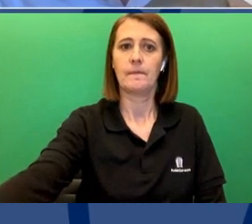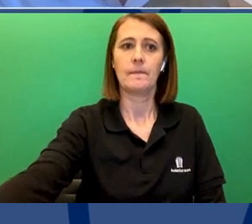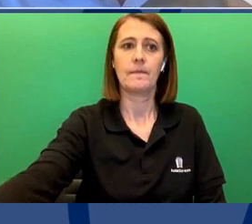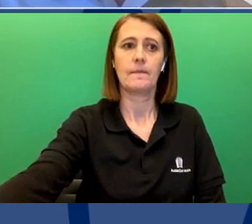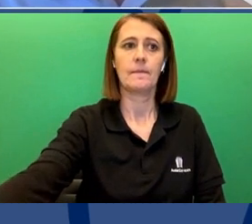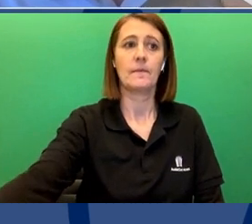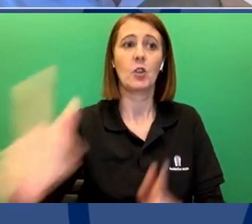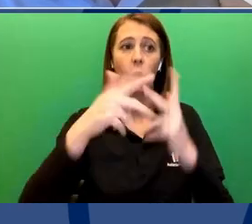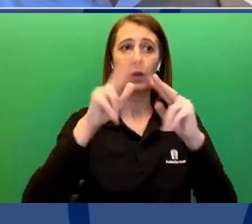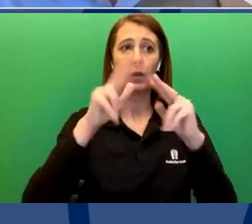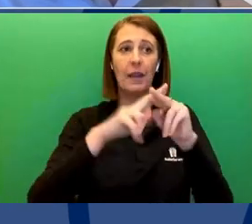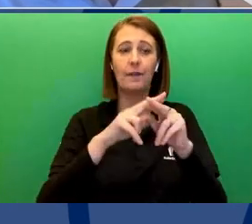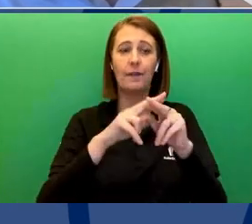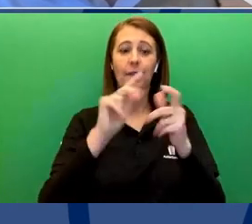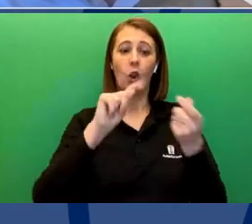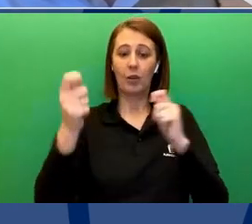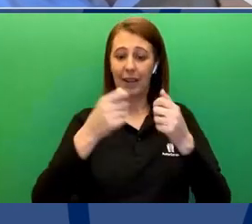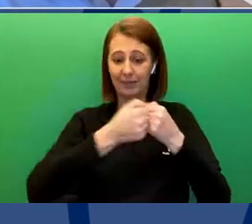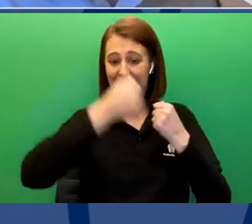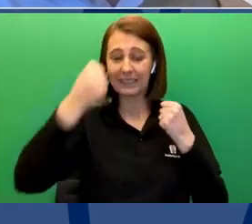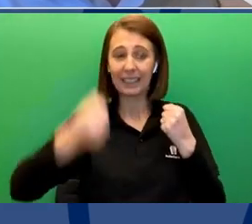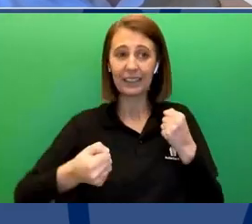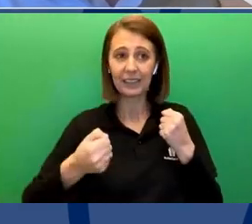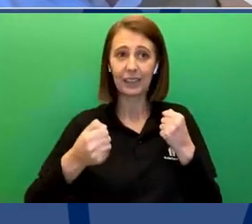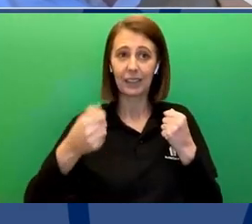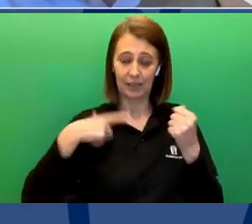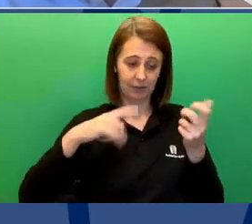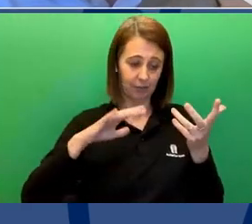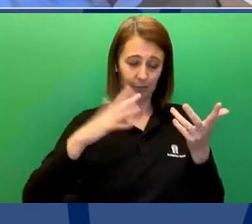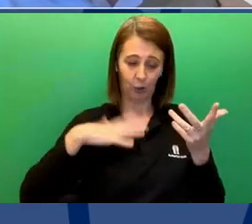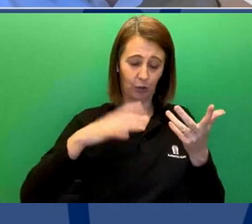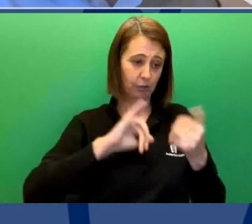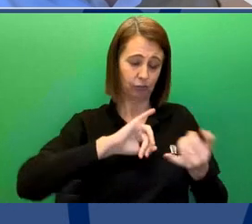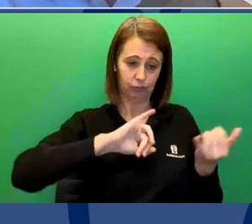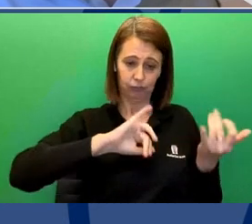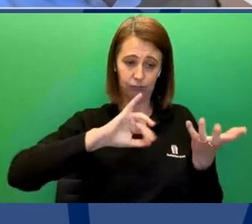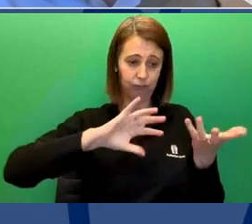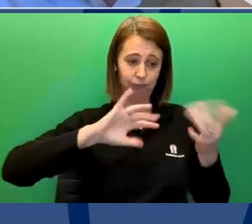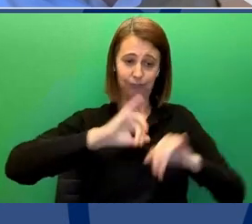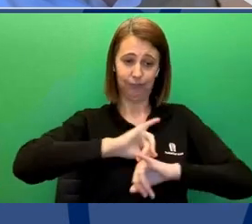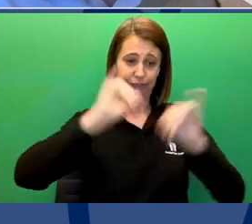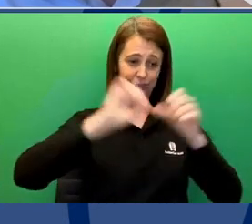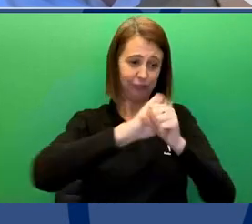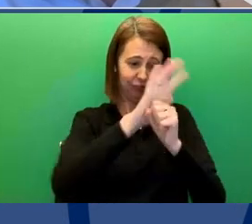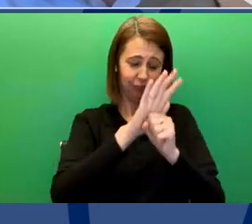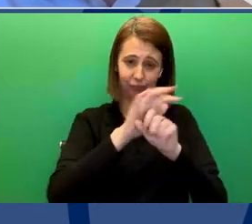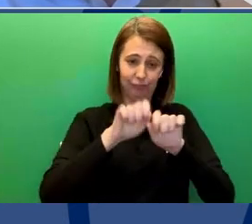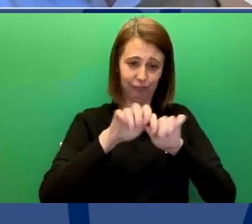around because the crisis has evolved, and I know that there has been a lack of clarity